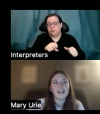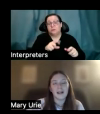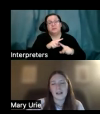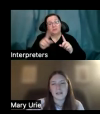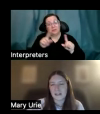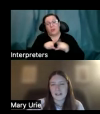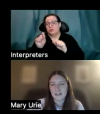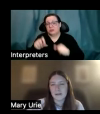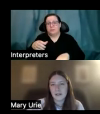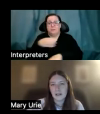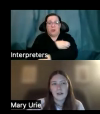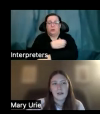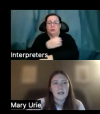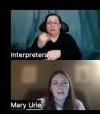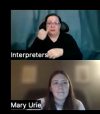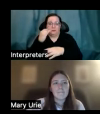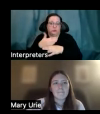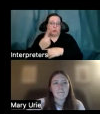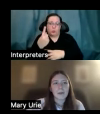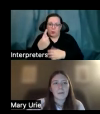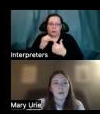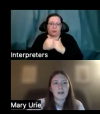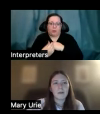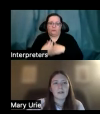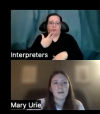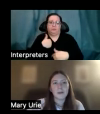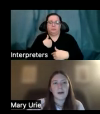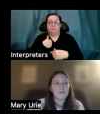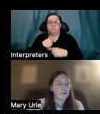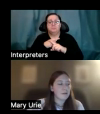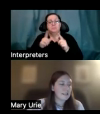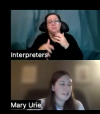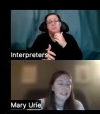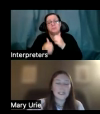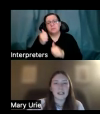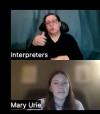and how that's affected you. But what's most powerful is hearing